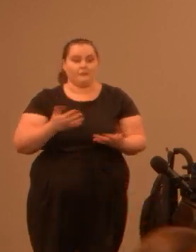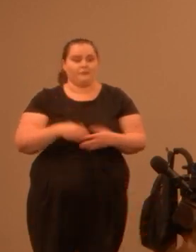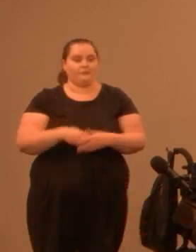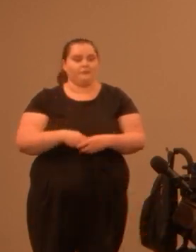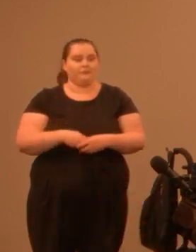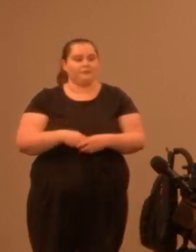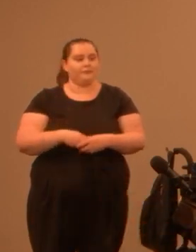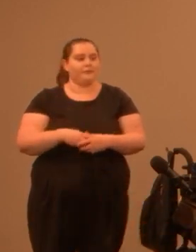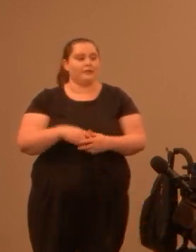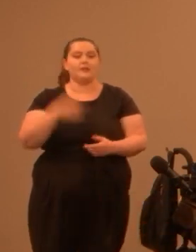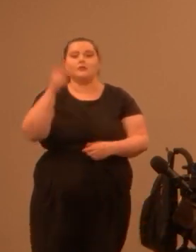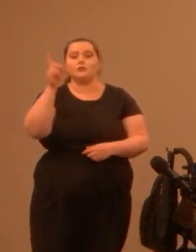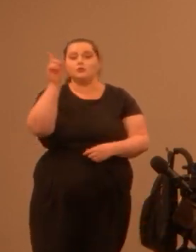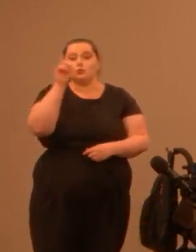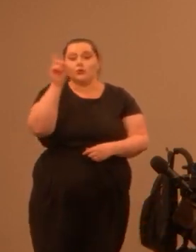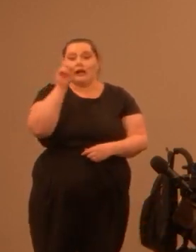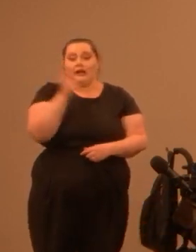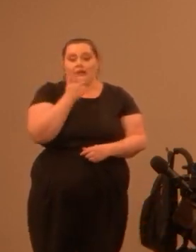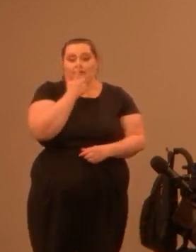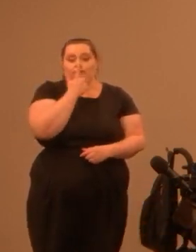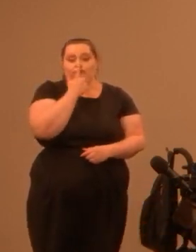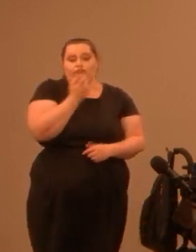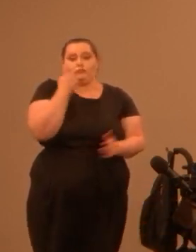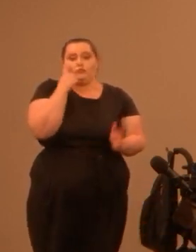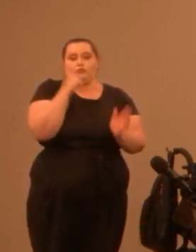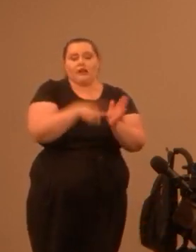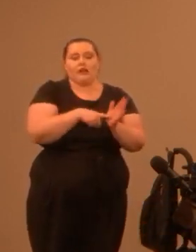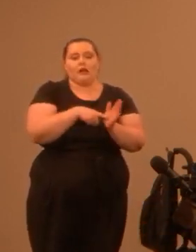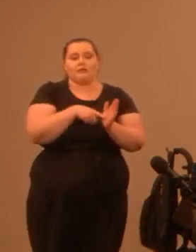Today we have the privilege of recognising those who have not only